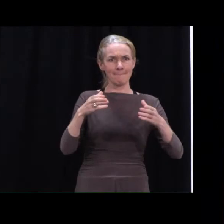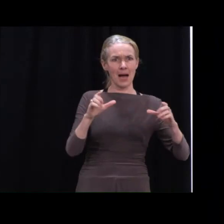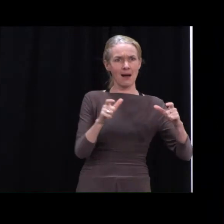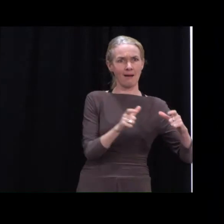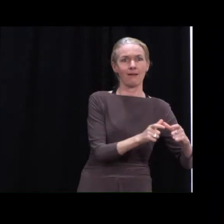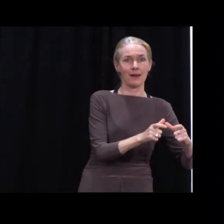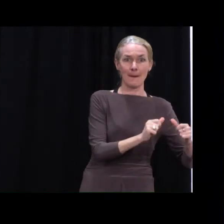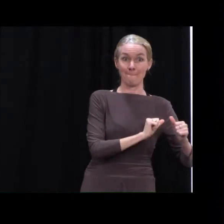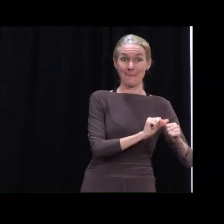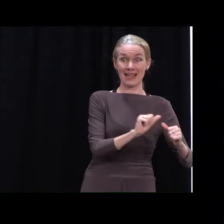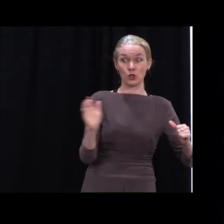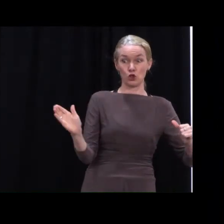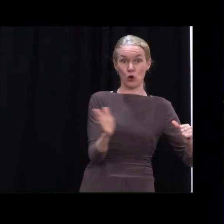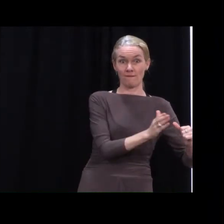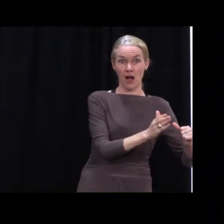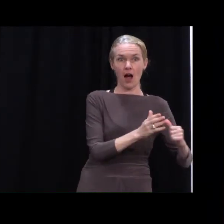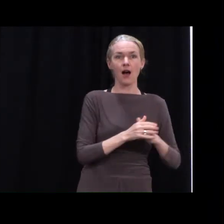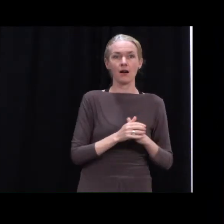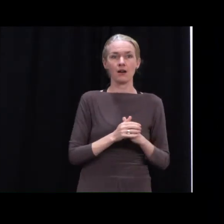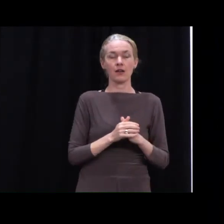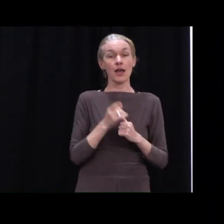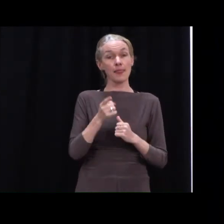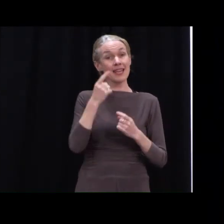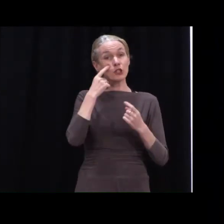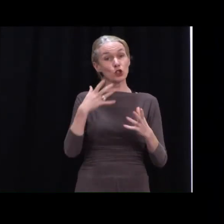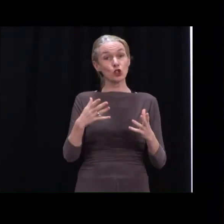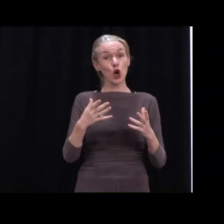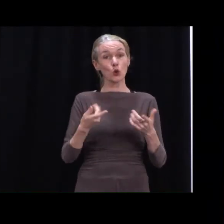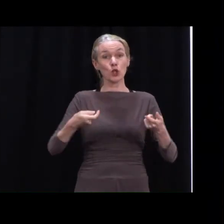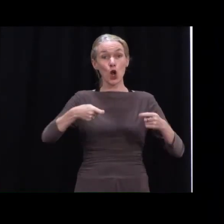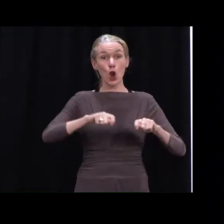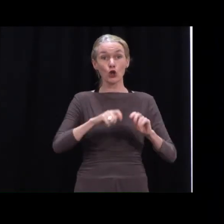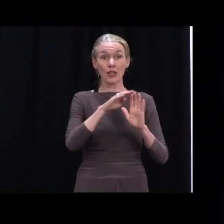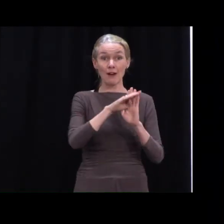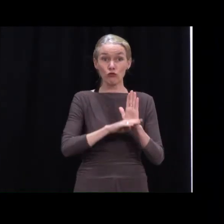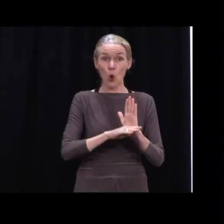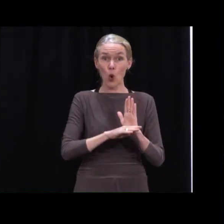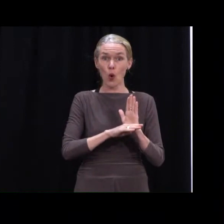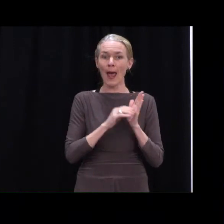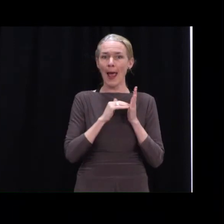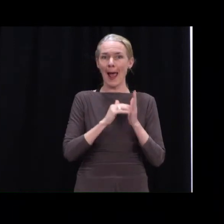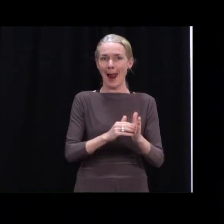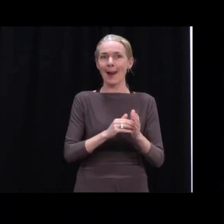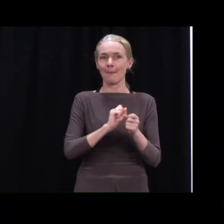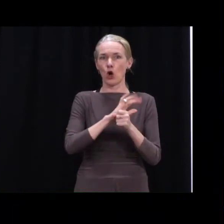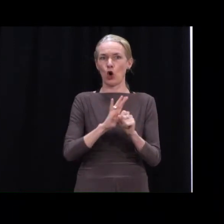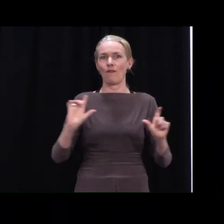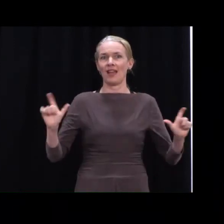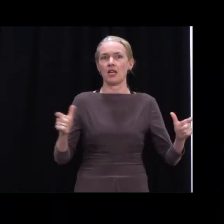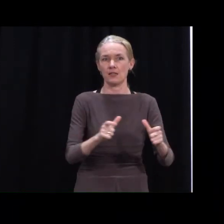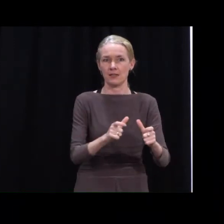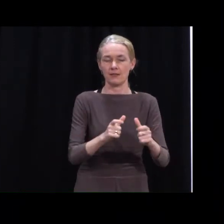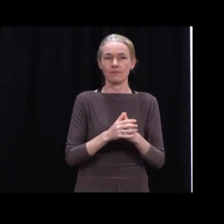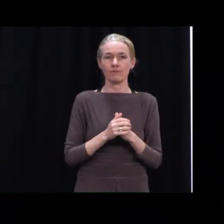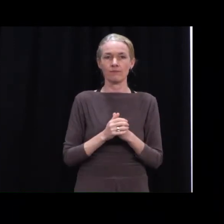four fewer, and is our lowest number of cases in six days. It